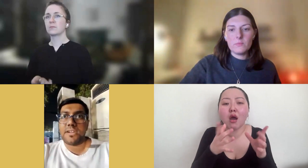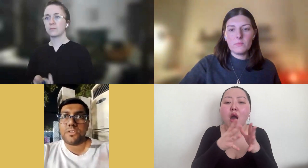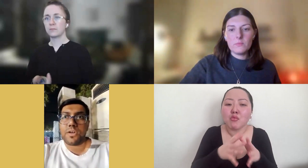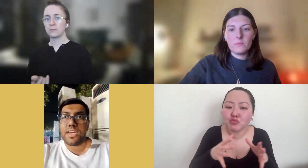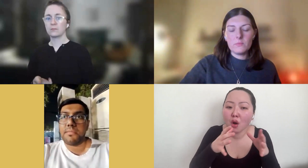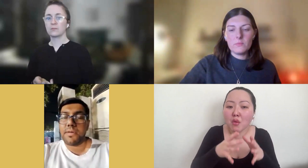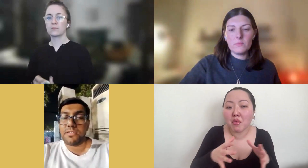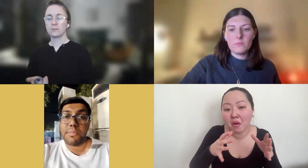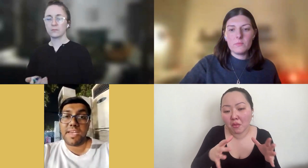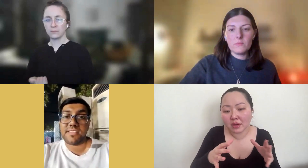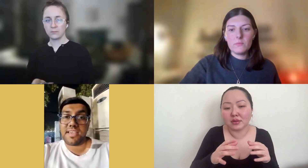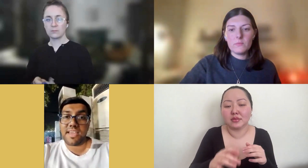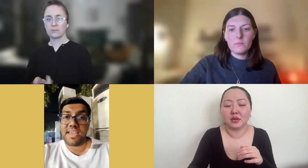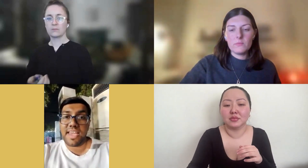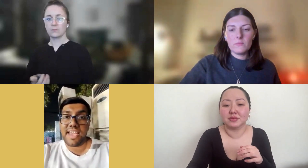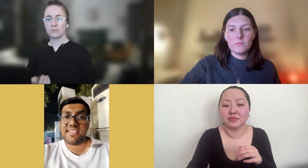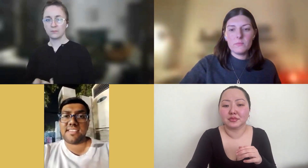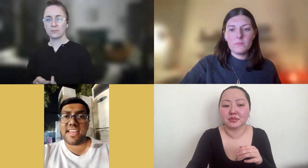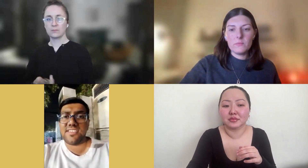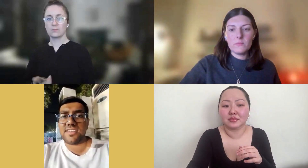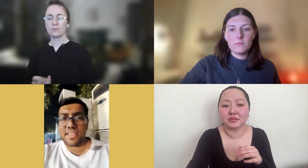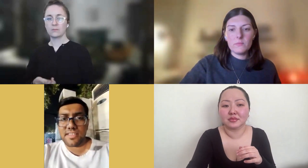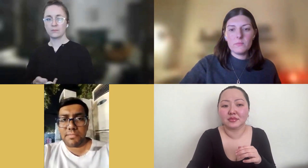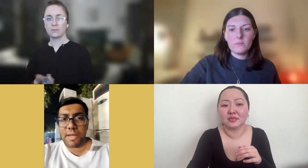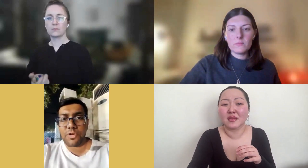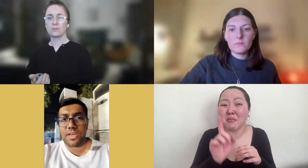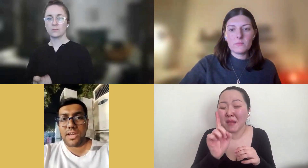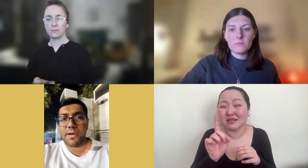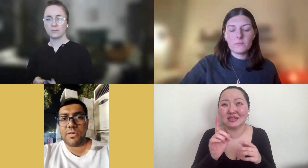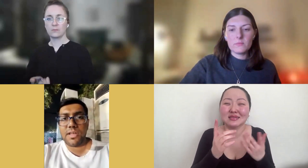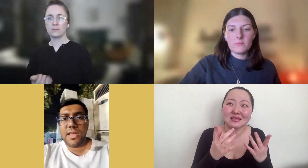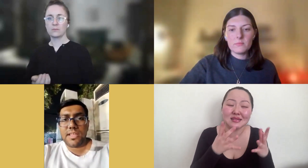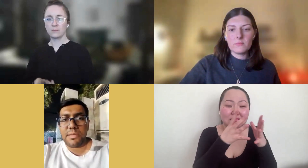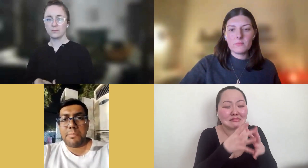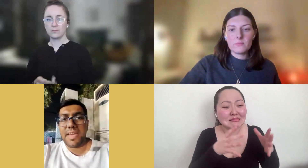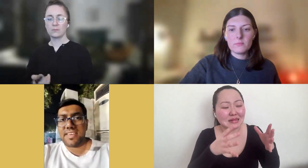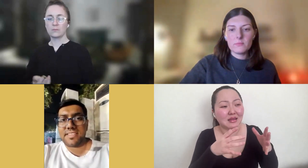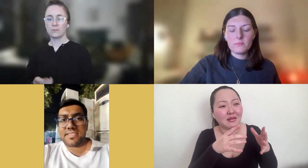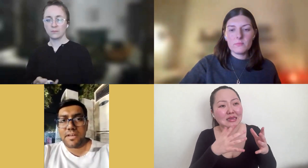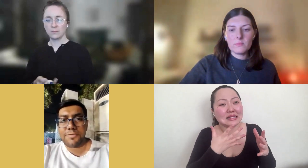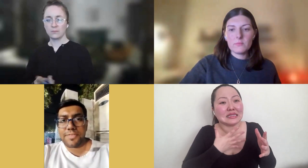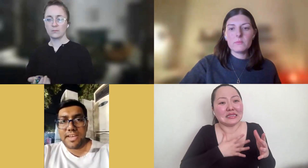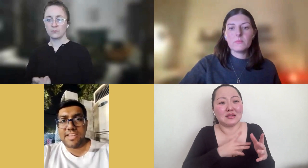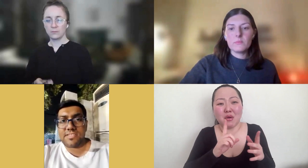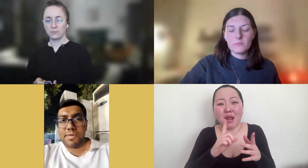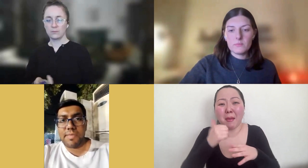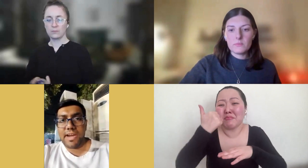I'm talking about the basic existential things, I'm talking about the basic stuff that needs to be